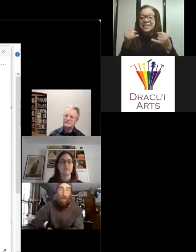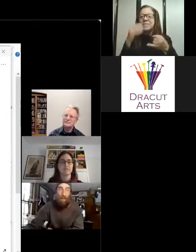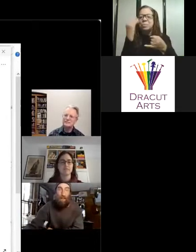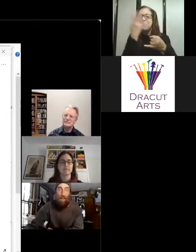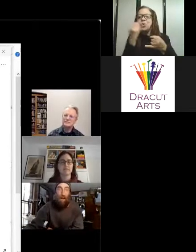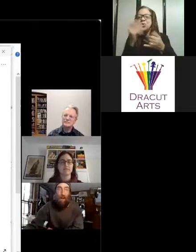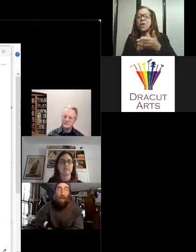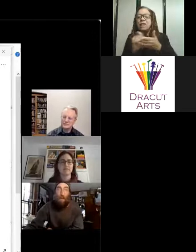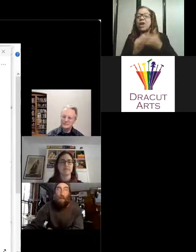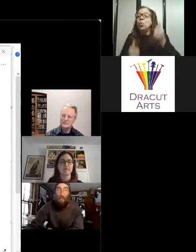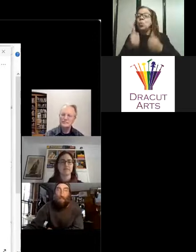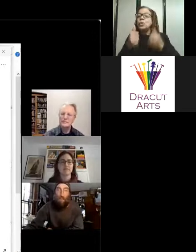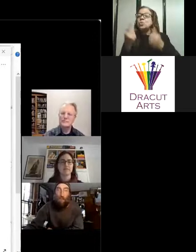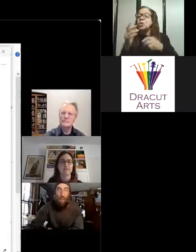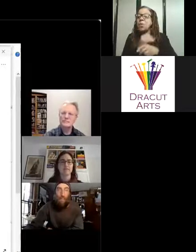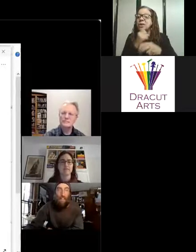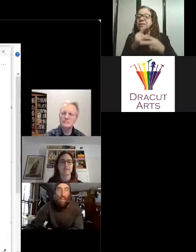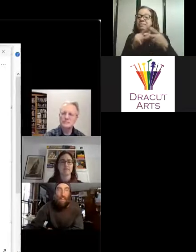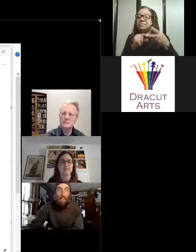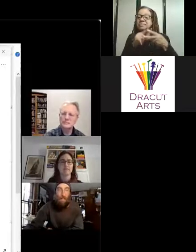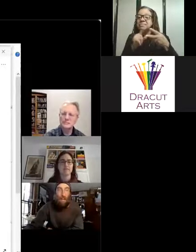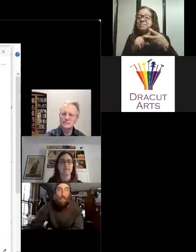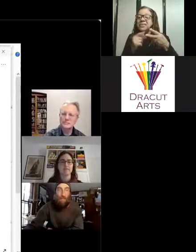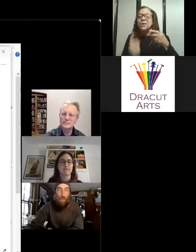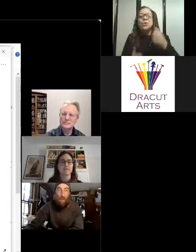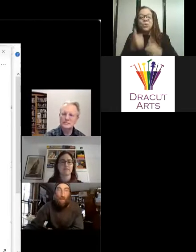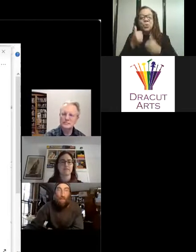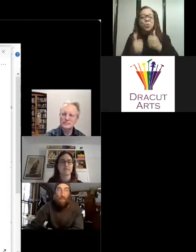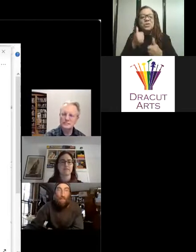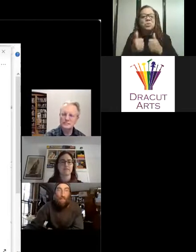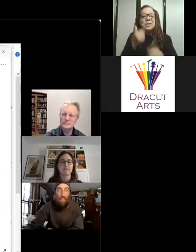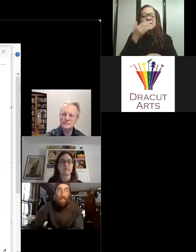Well, all are puzzled which has gained the greatest the greater proficiency.